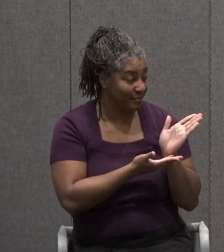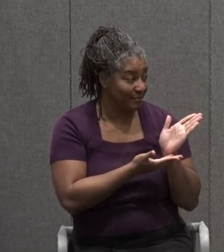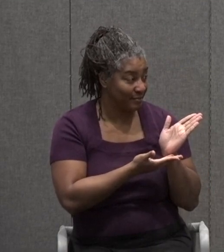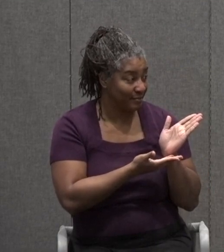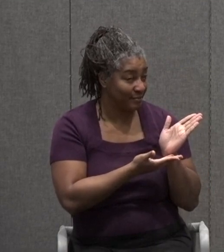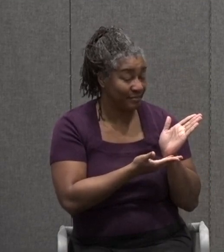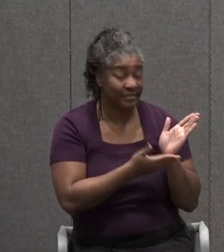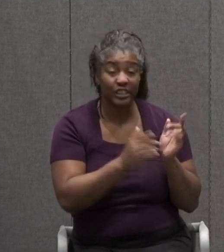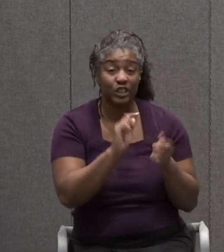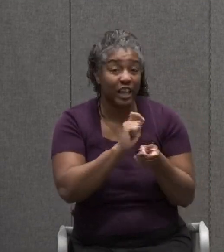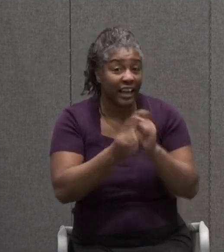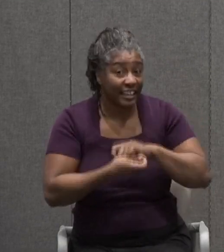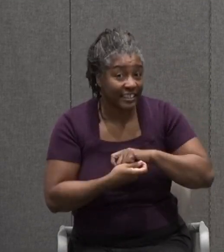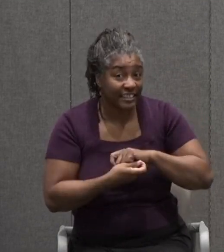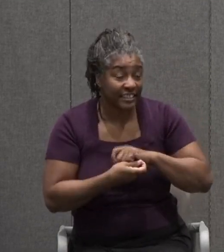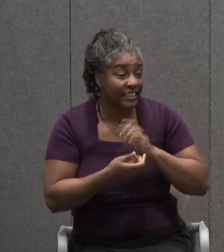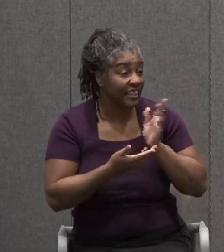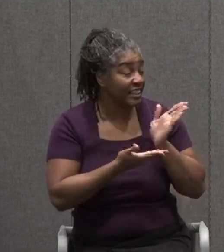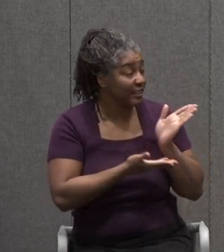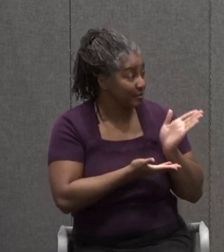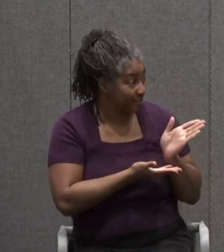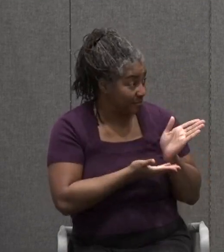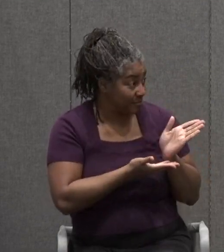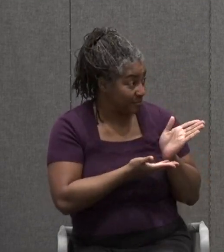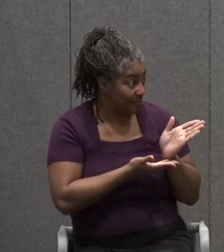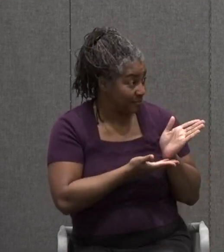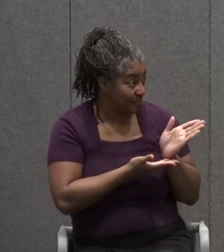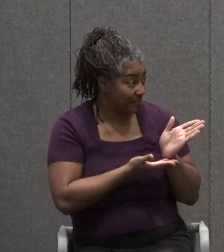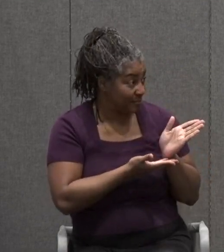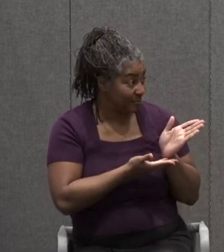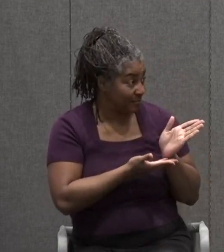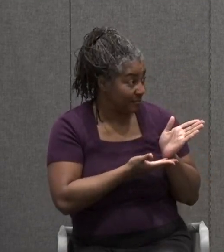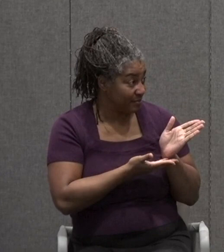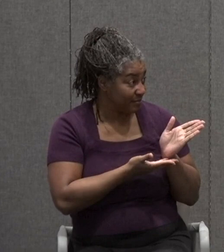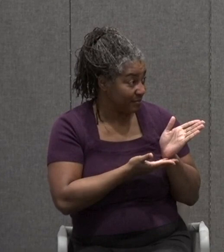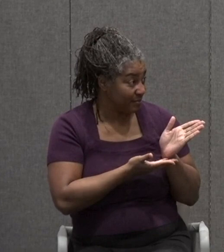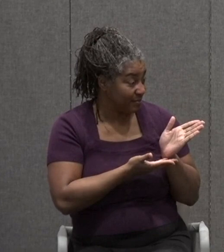[Man] Pick up your yoga pose. If you do it on one side do it on the other.